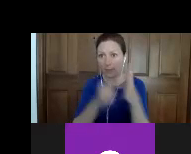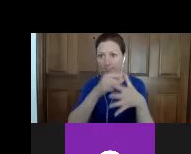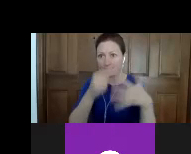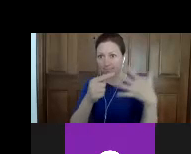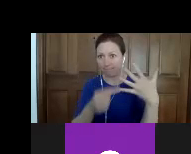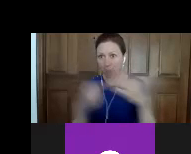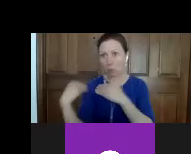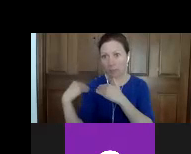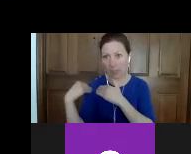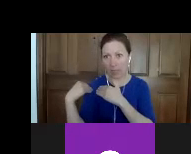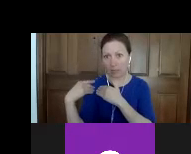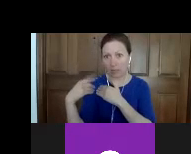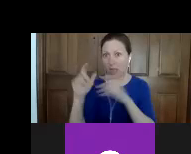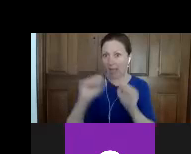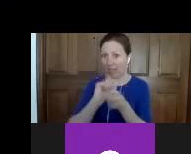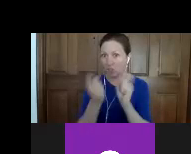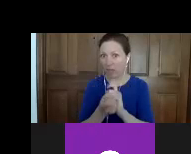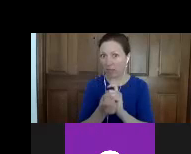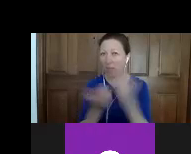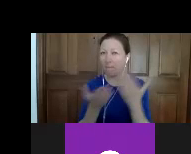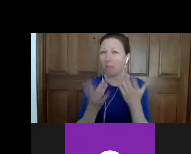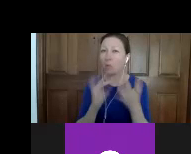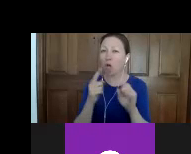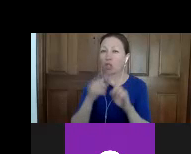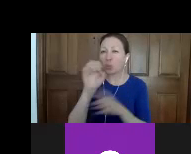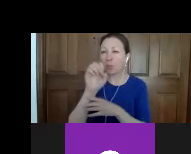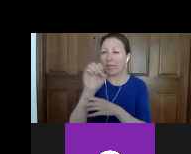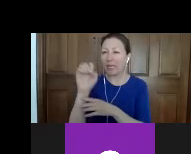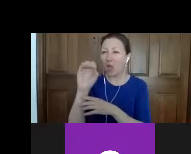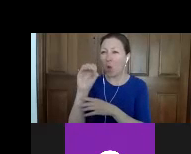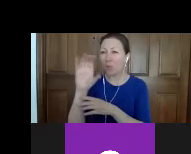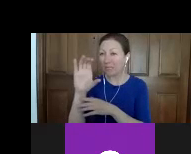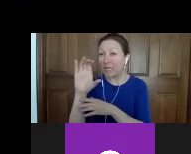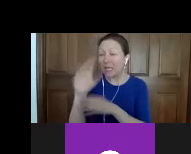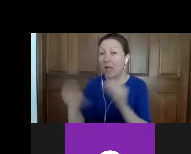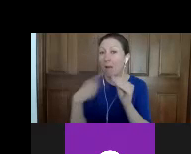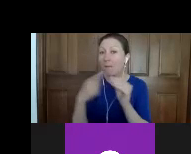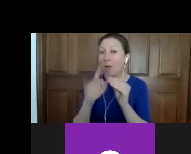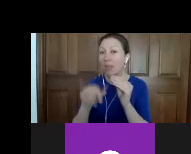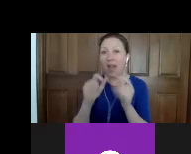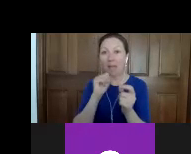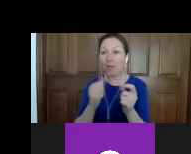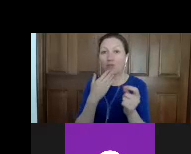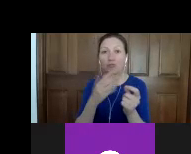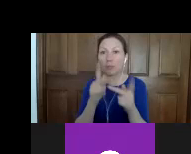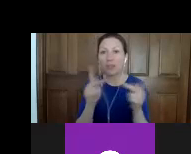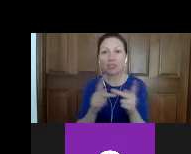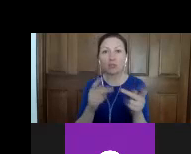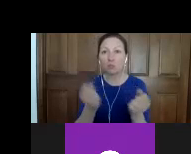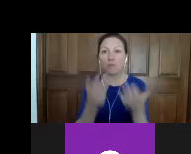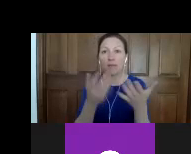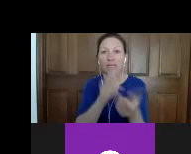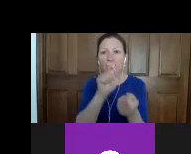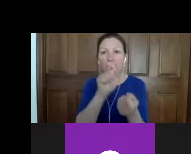to talk to the EEOC about that. I'm not a good place to provide specific advice on that.